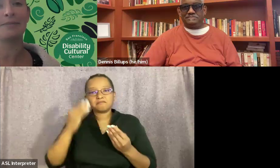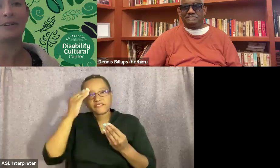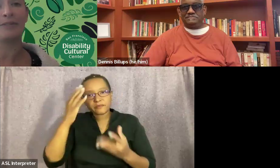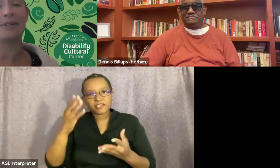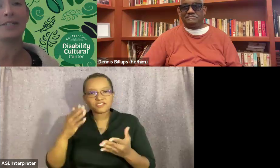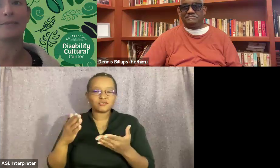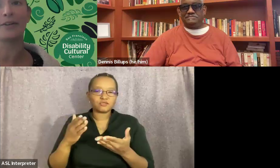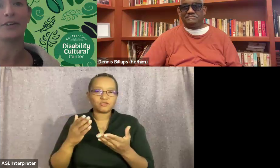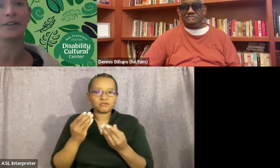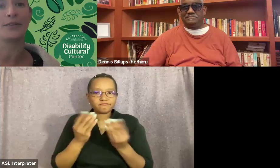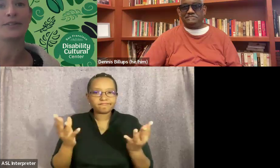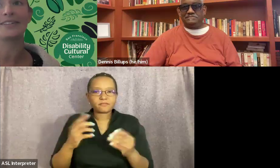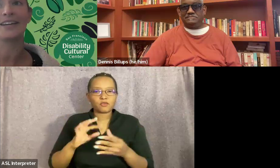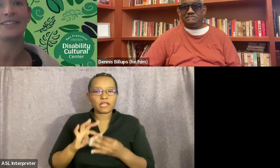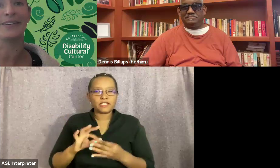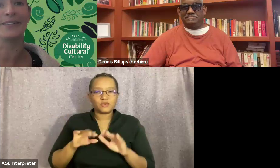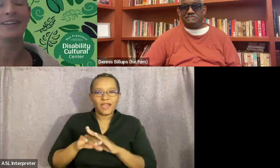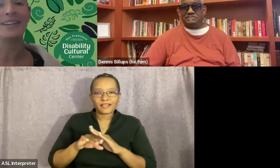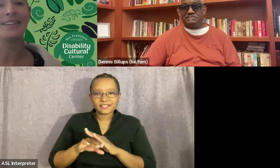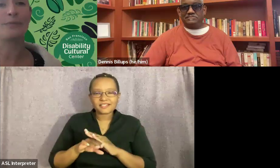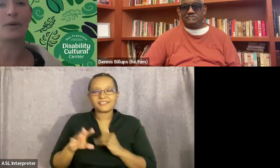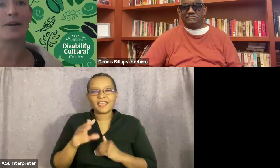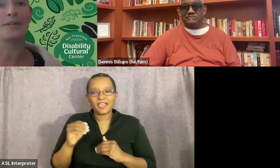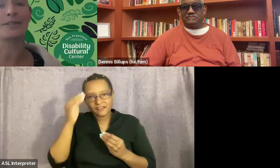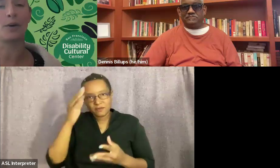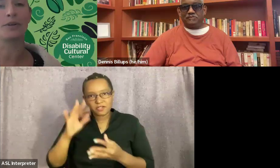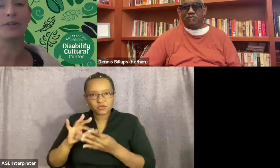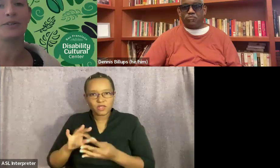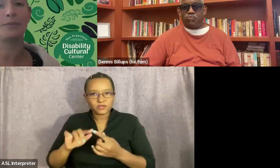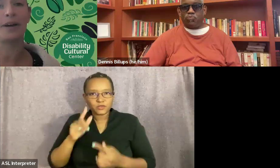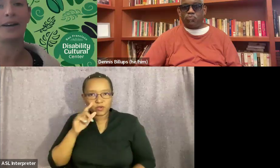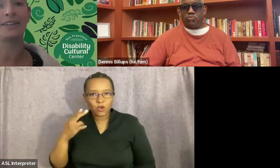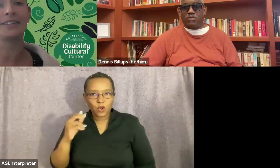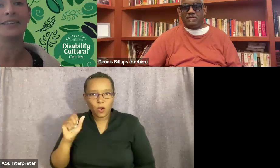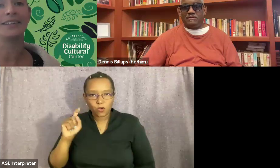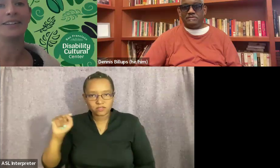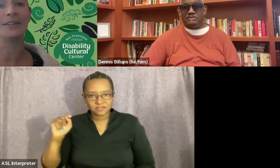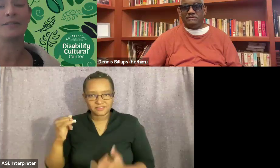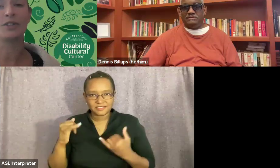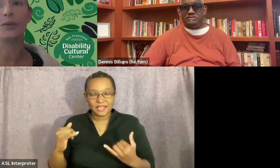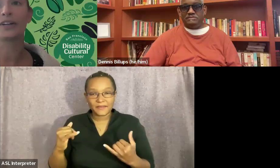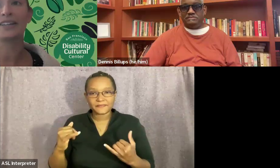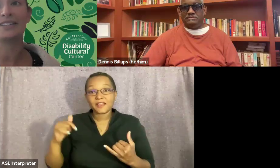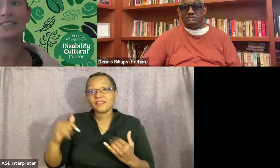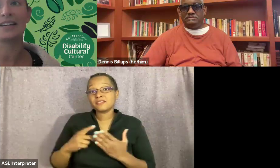some information about your host today. So this program is co-produced by the two organizations